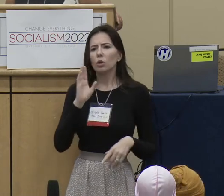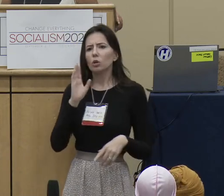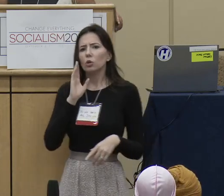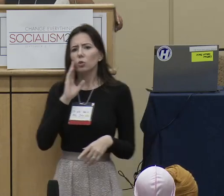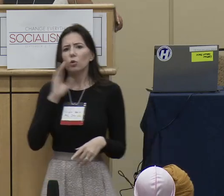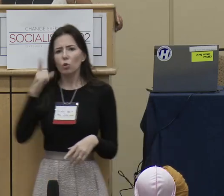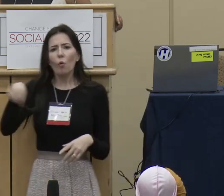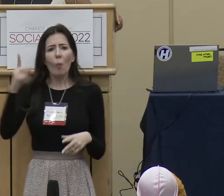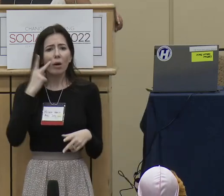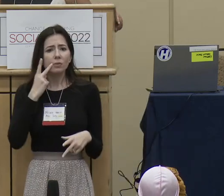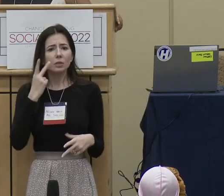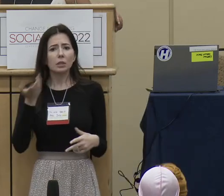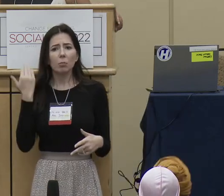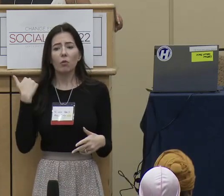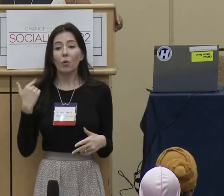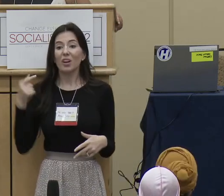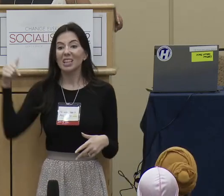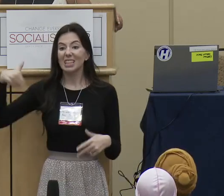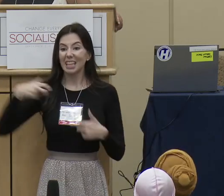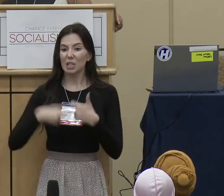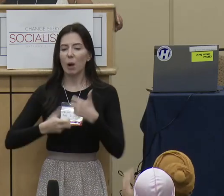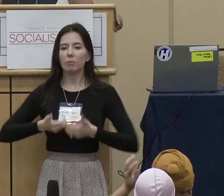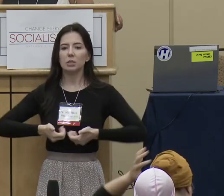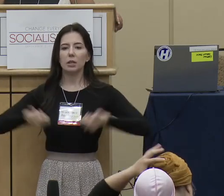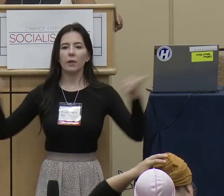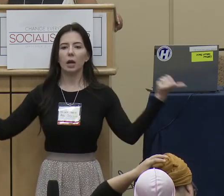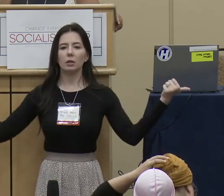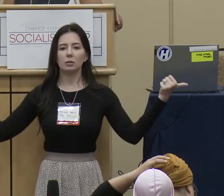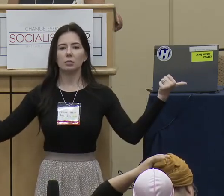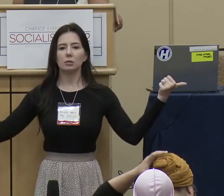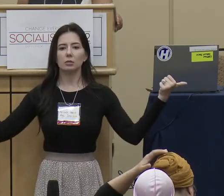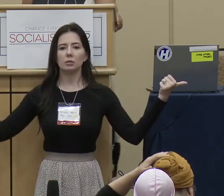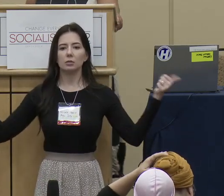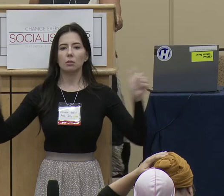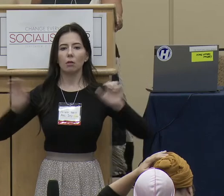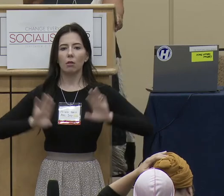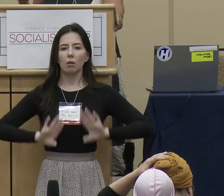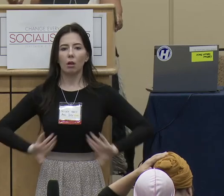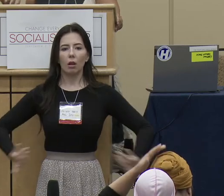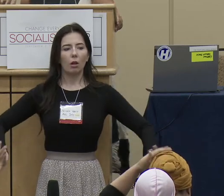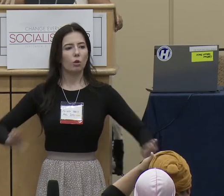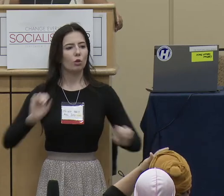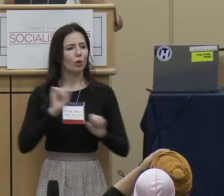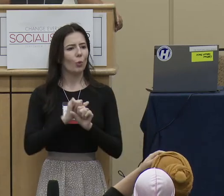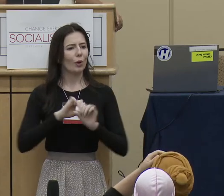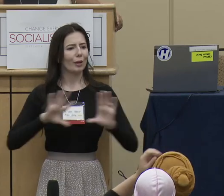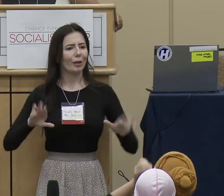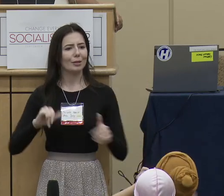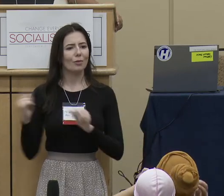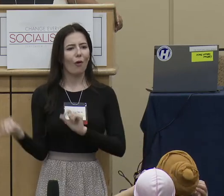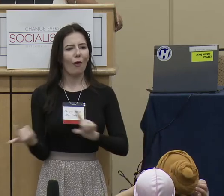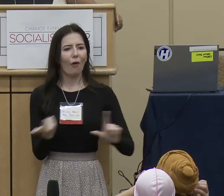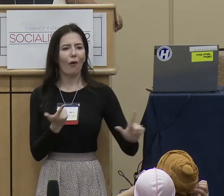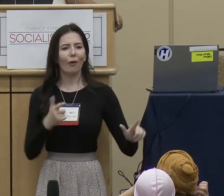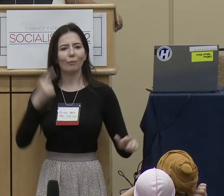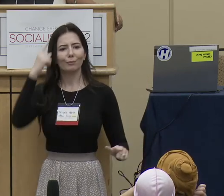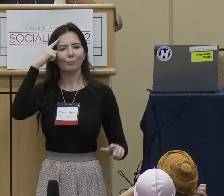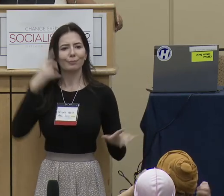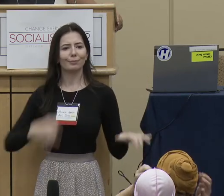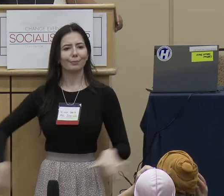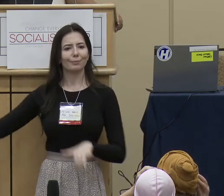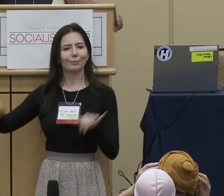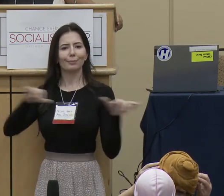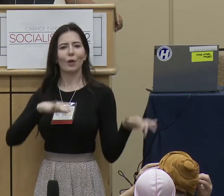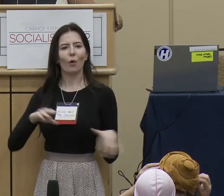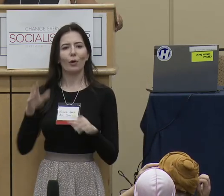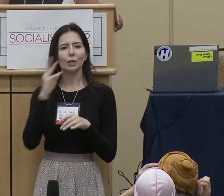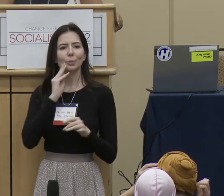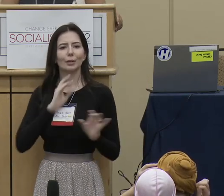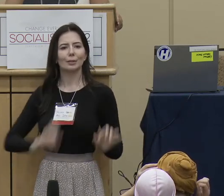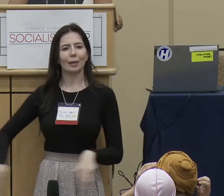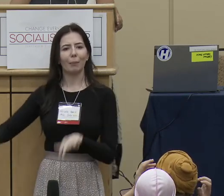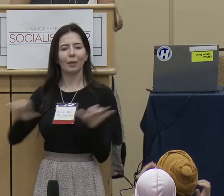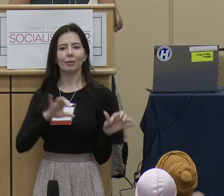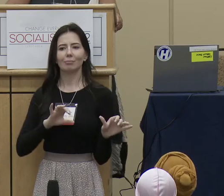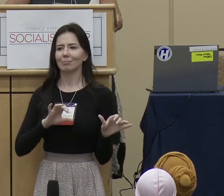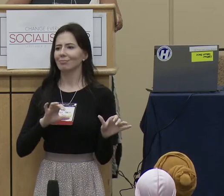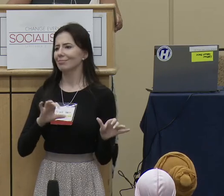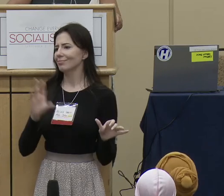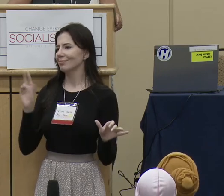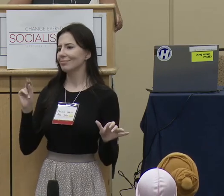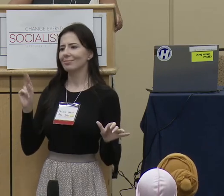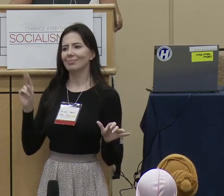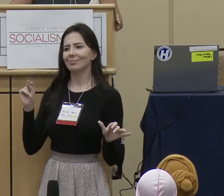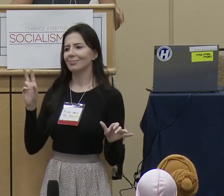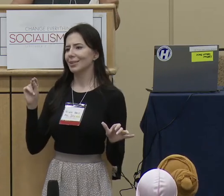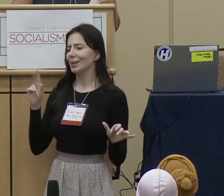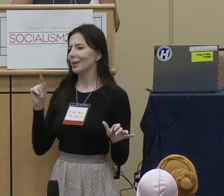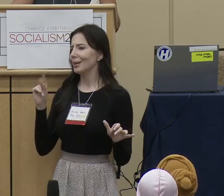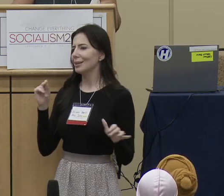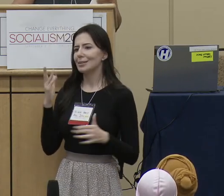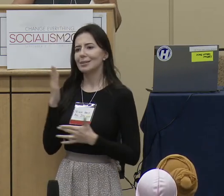conferences, right, would argue these issues divide us . We're